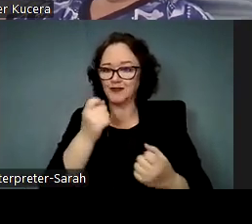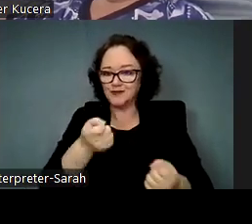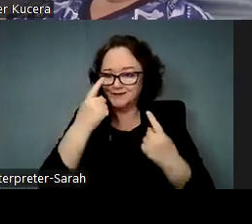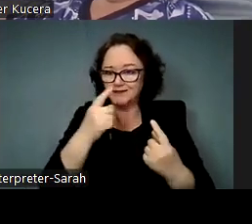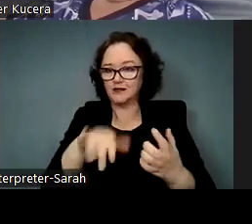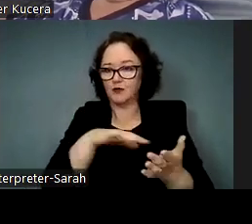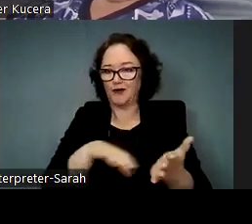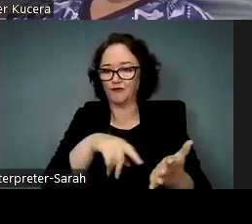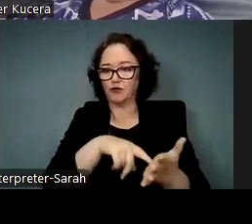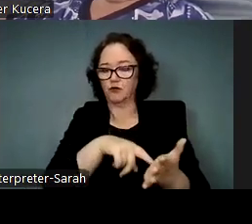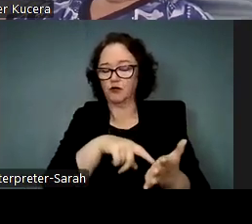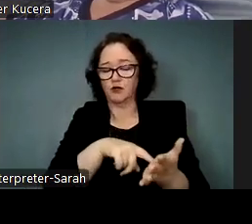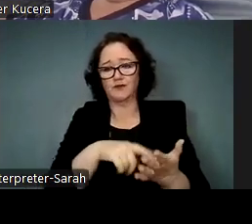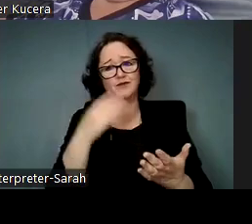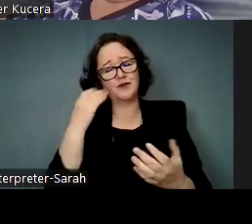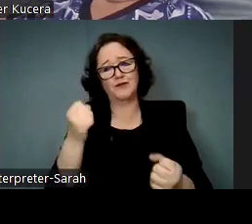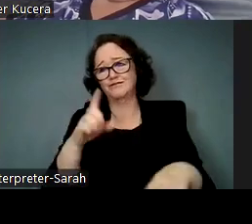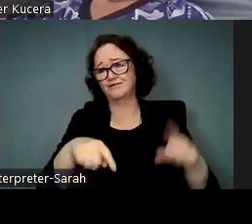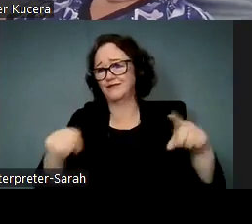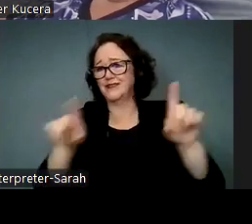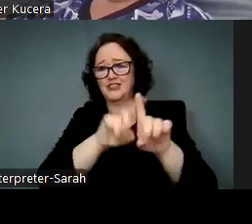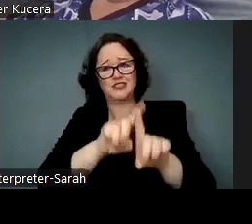the different waivers and all the different ways that they're